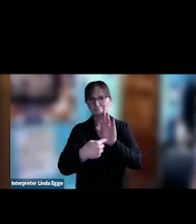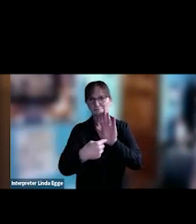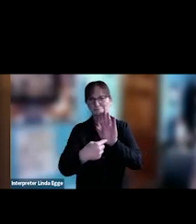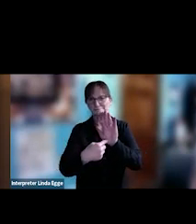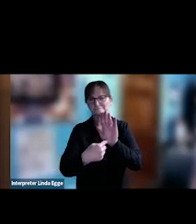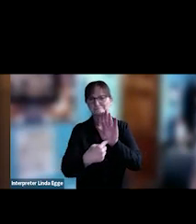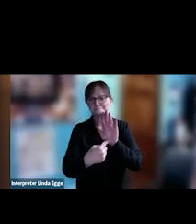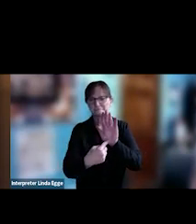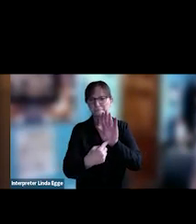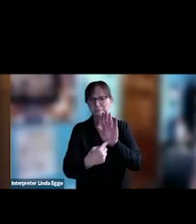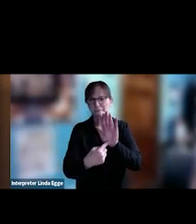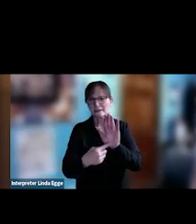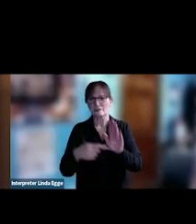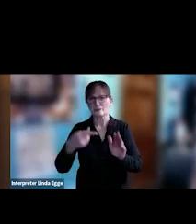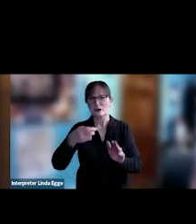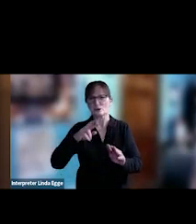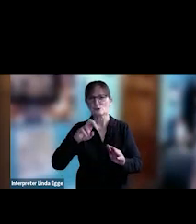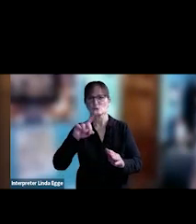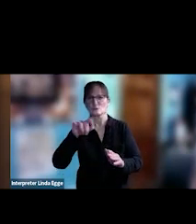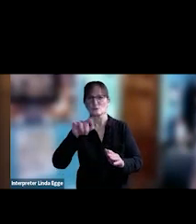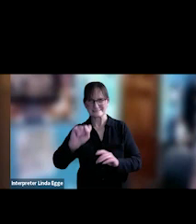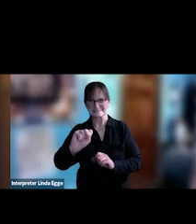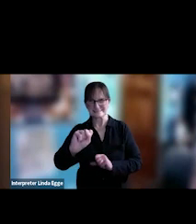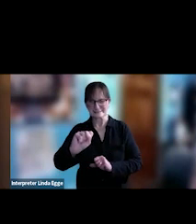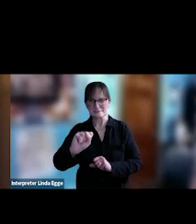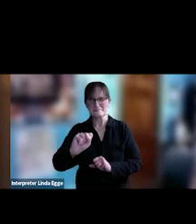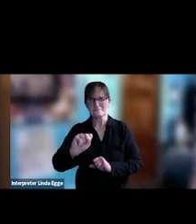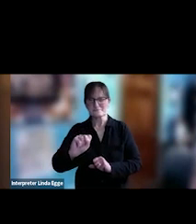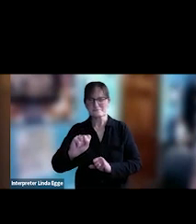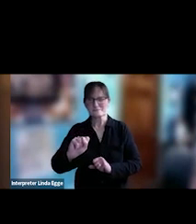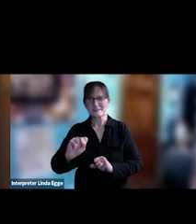the grids lead to a finding of disabled or not disabled.